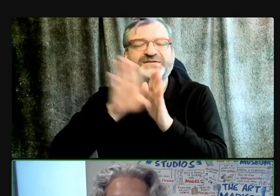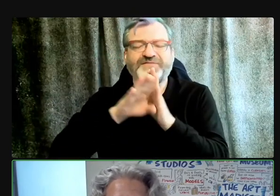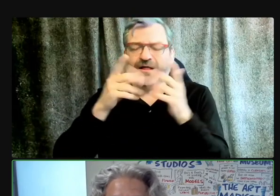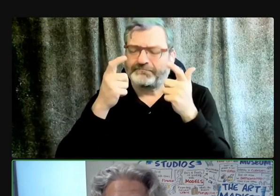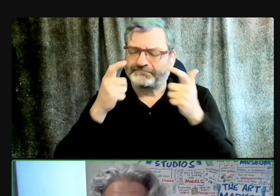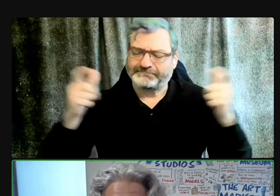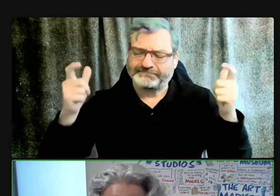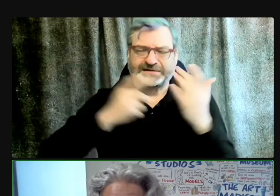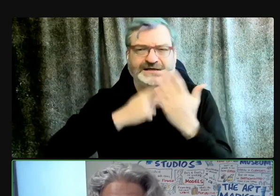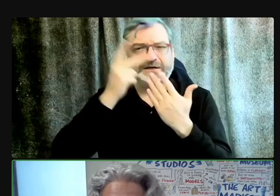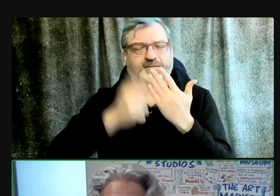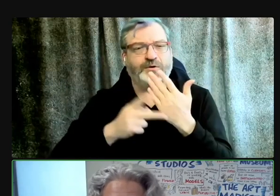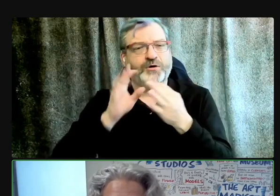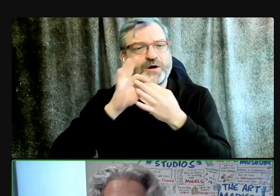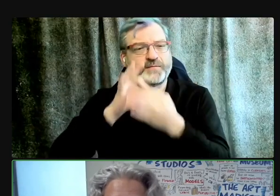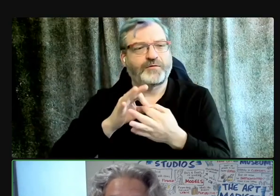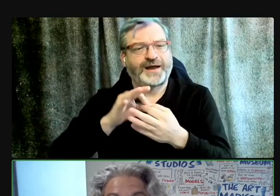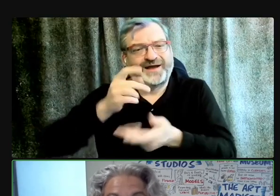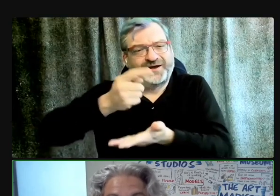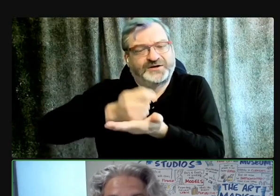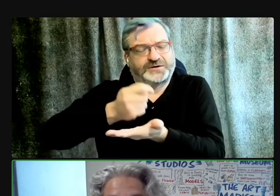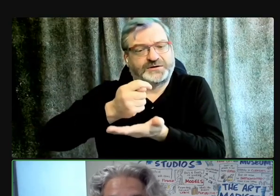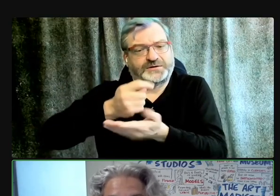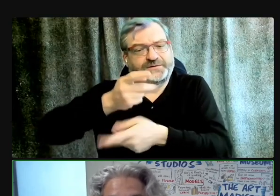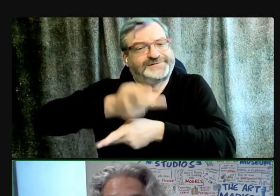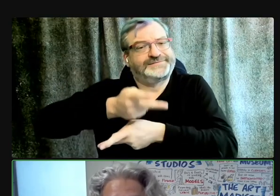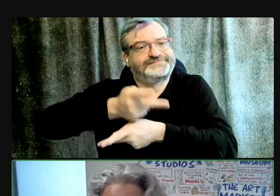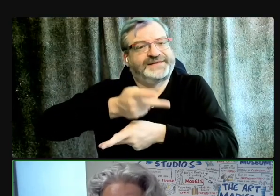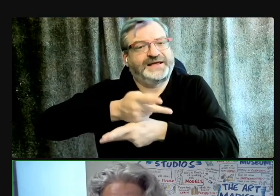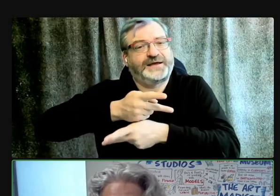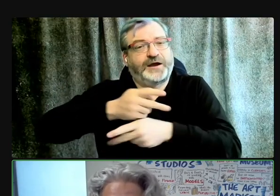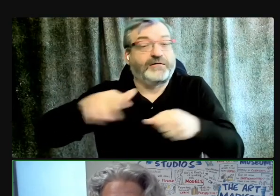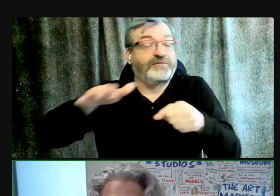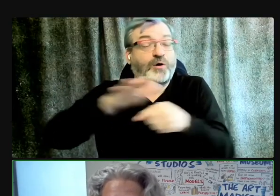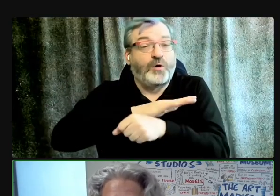treating the whole patient for medical and nursing students.